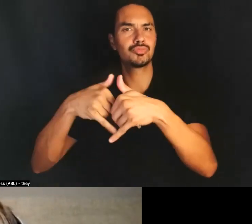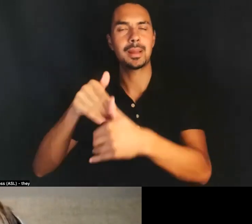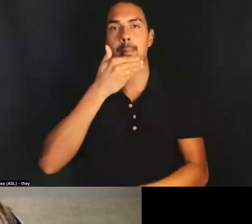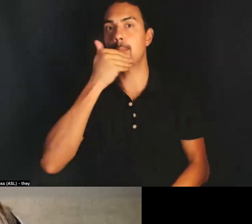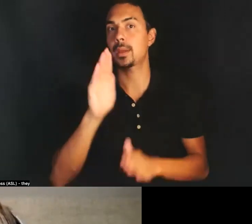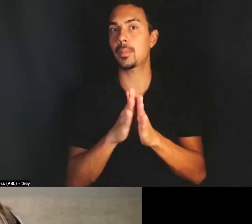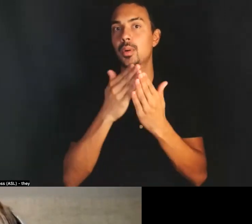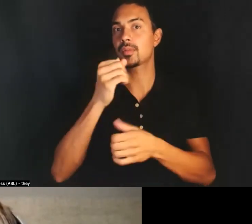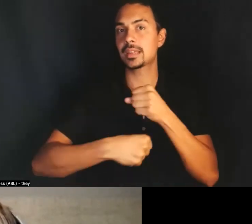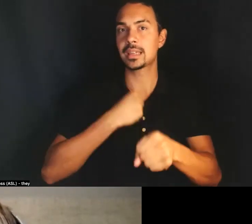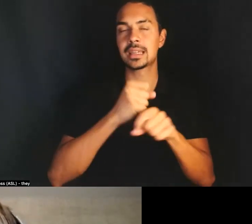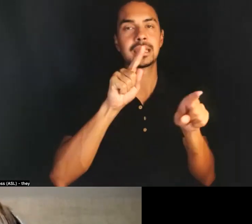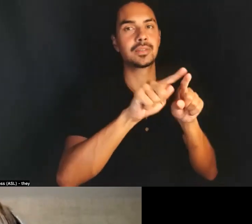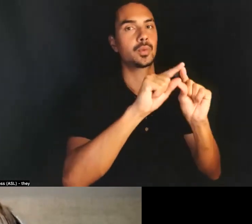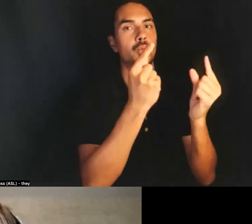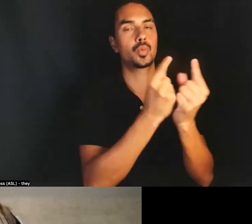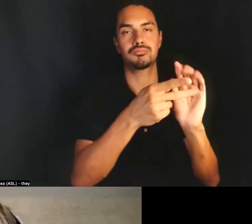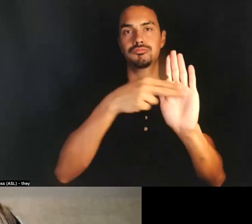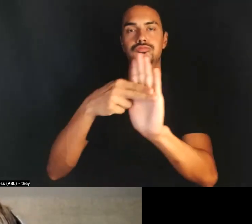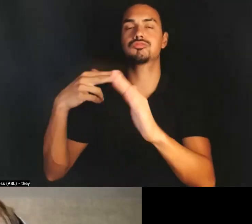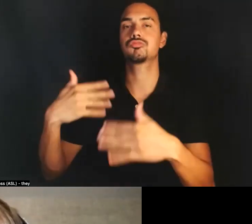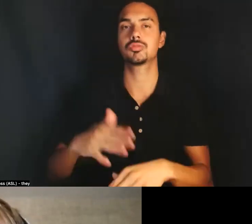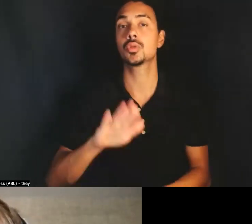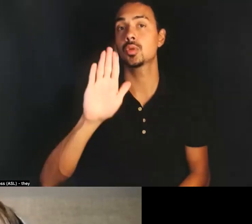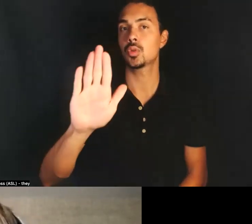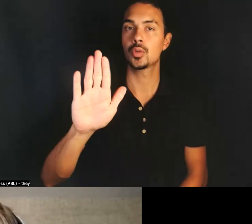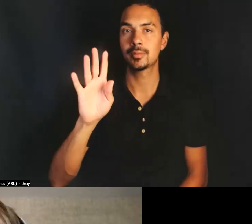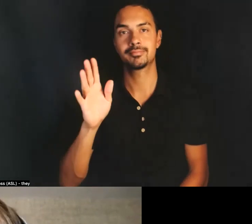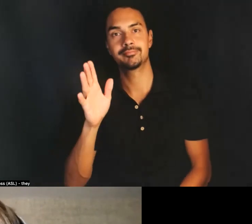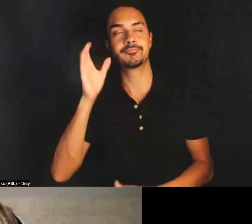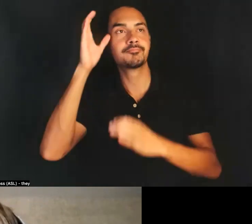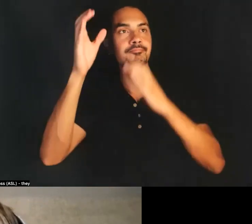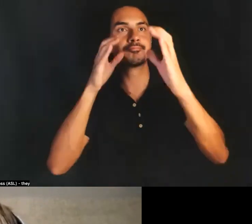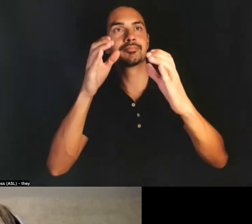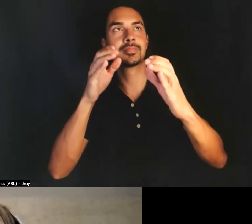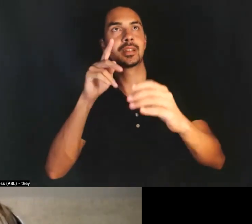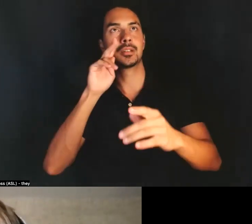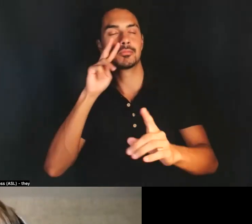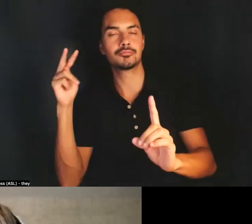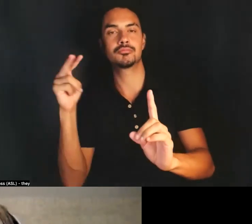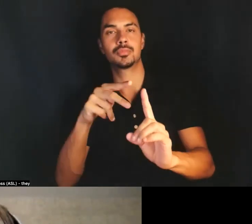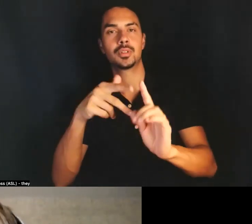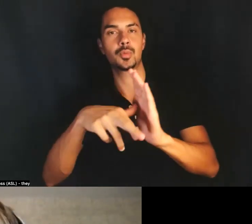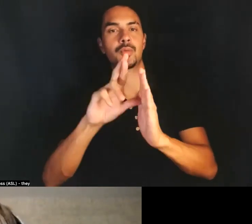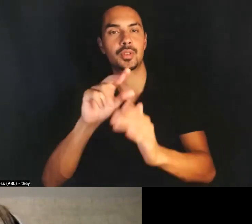primarily known publicly as an author and journalist. Her memoir, Fairest (Viking, 2020), was a finalist for the